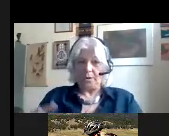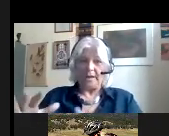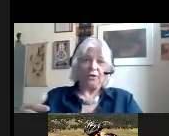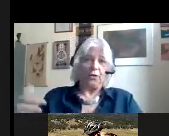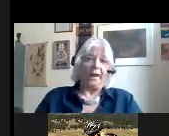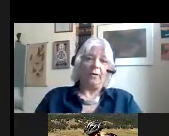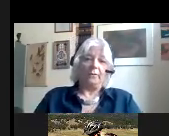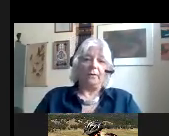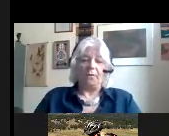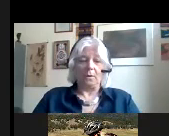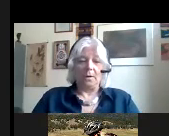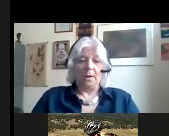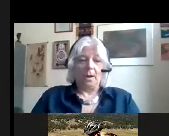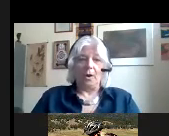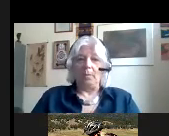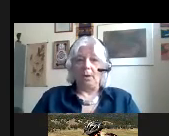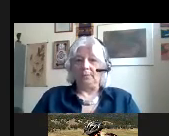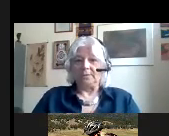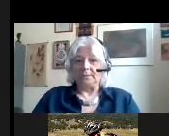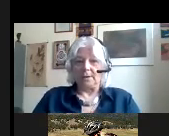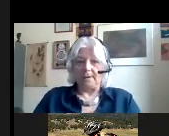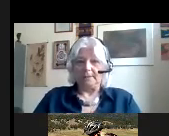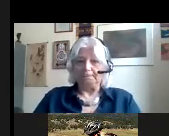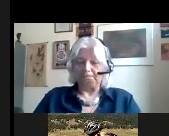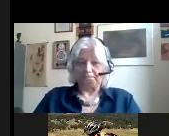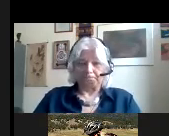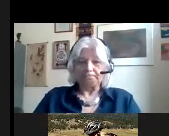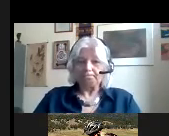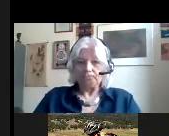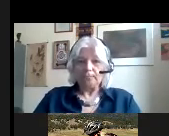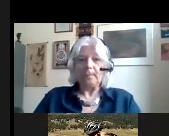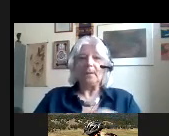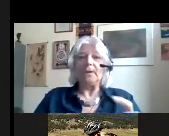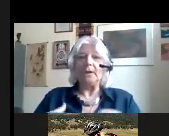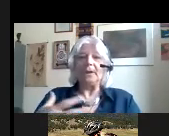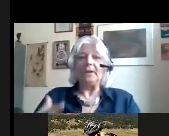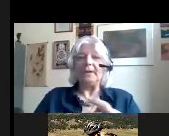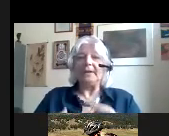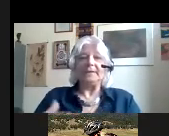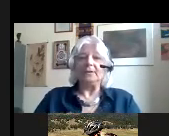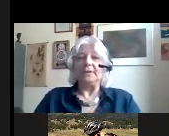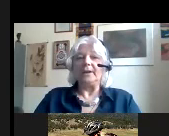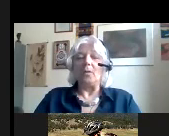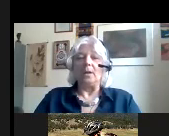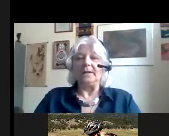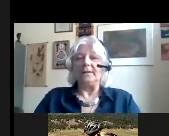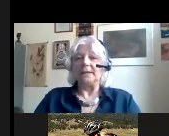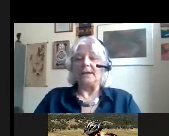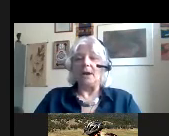you get turned down for home loans. There's an inequality that's kind of hard to